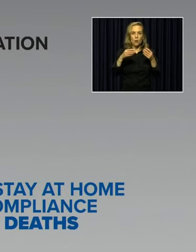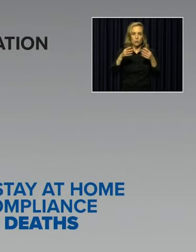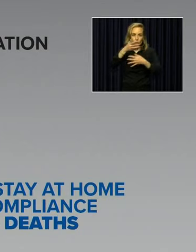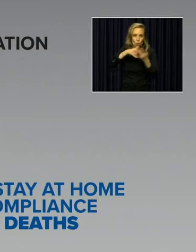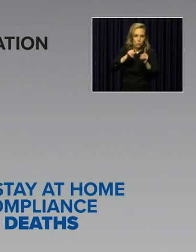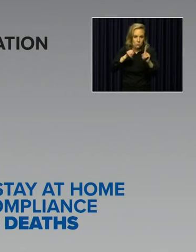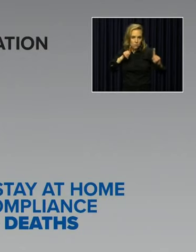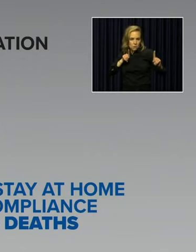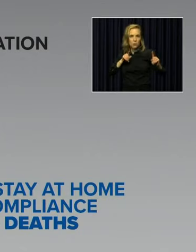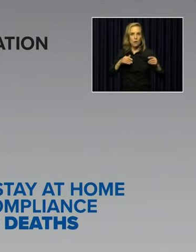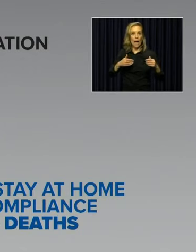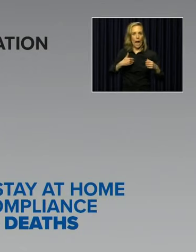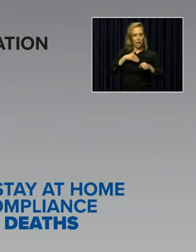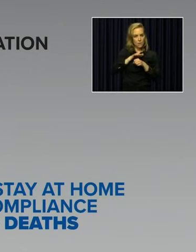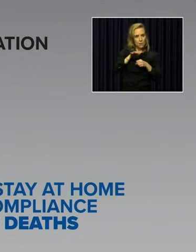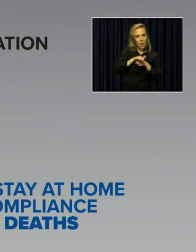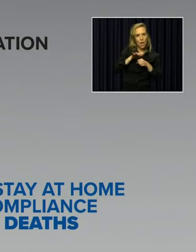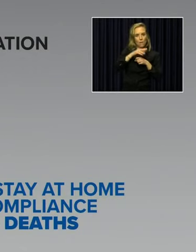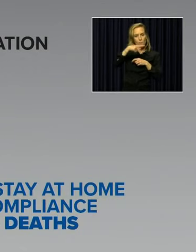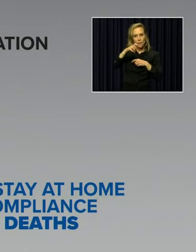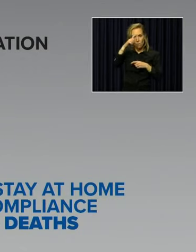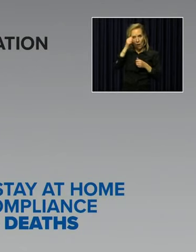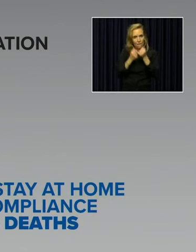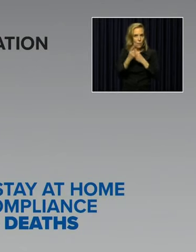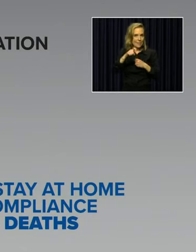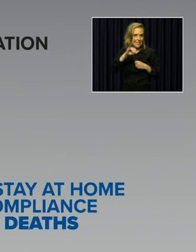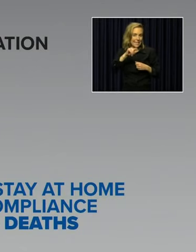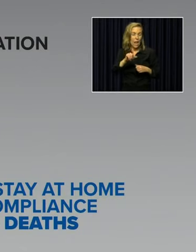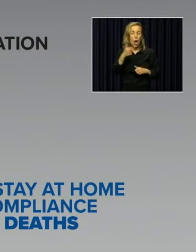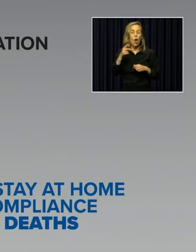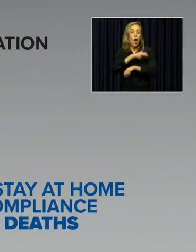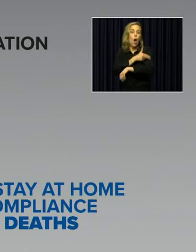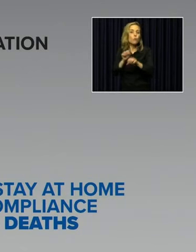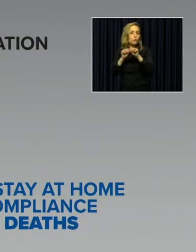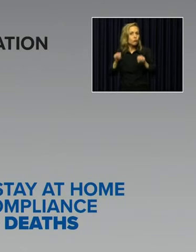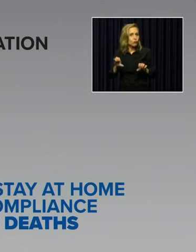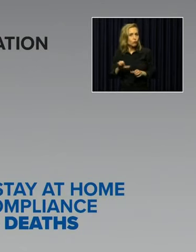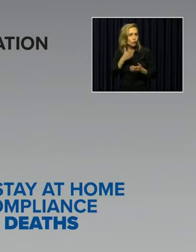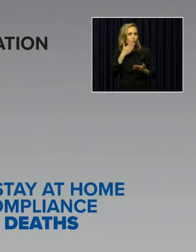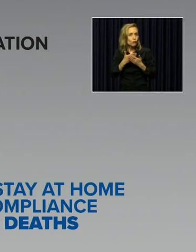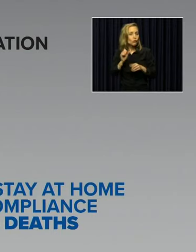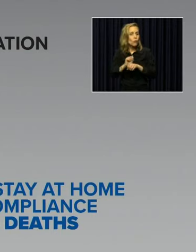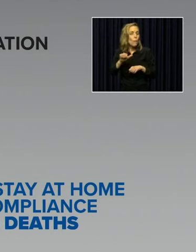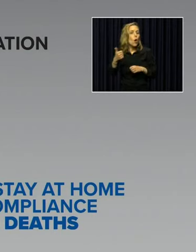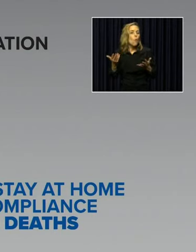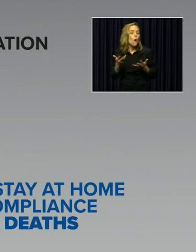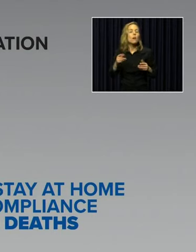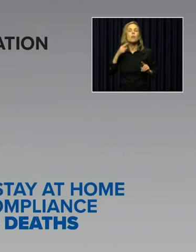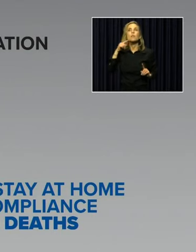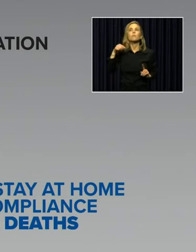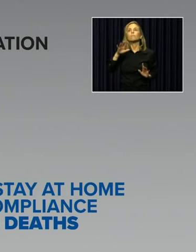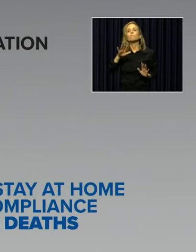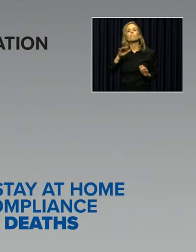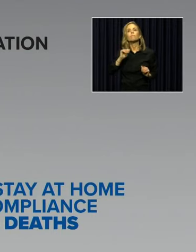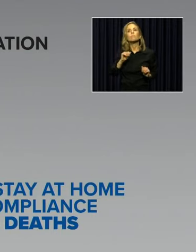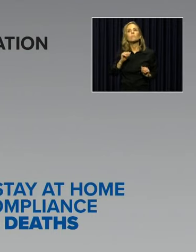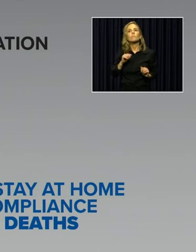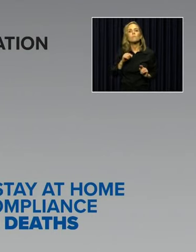SCENARIO. BUT I STILL NEED YOUR BEST. I NEED YOUR BEST OVER A BEAUTIFUL WEEKEND. I NEED YOUR BEST NEXT WEEK.